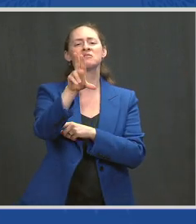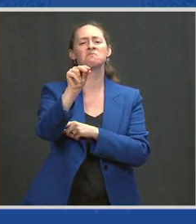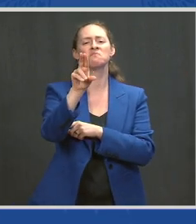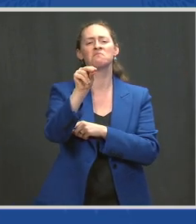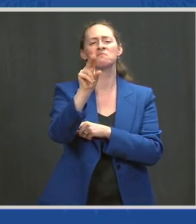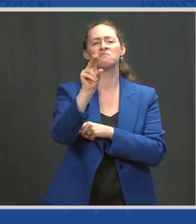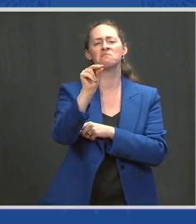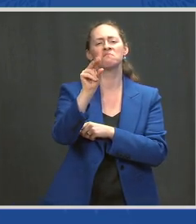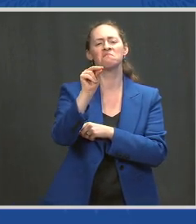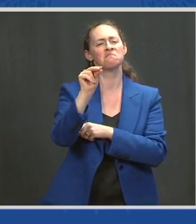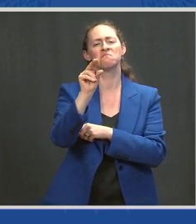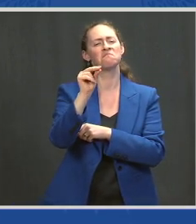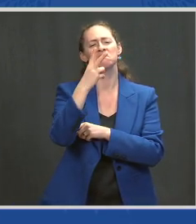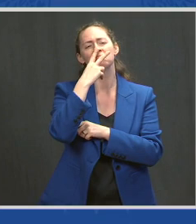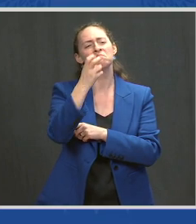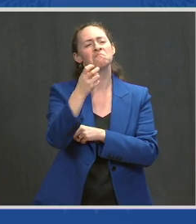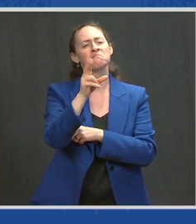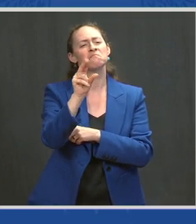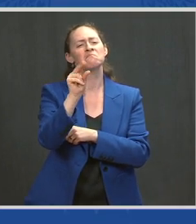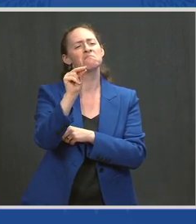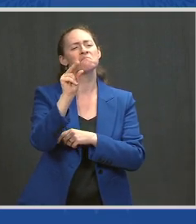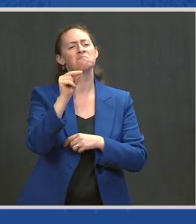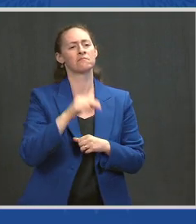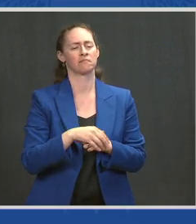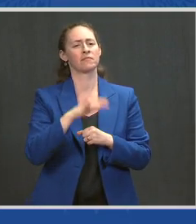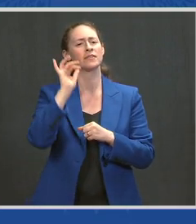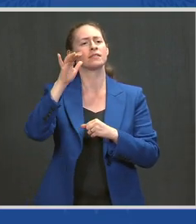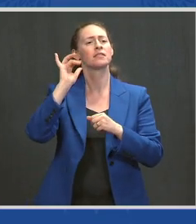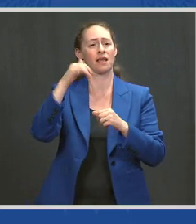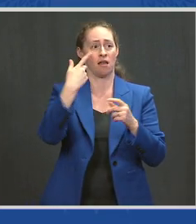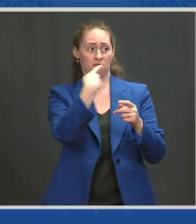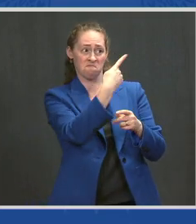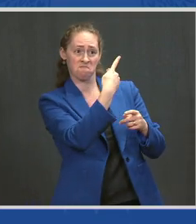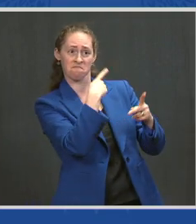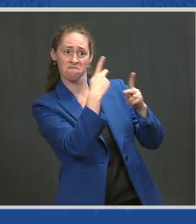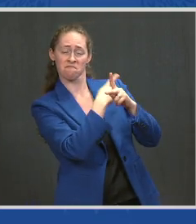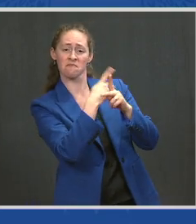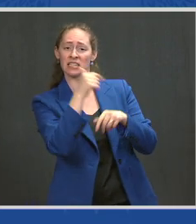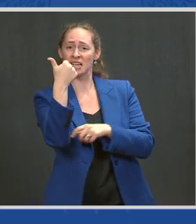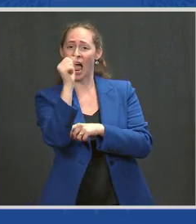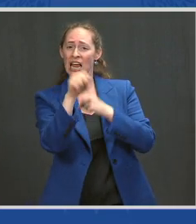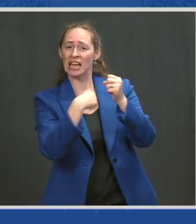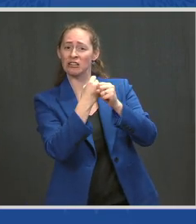"Your generation and mine are about 10 years apart. This is not a 'kumbaya' moment, as you used to say back in the '60s